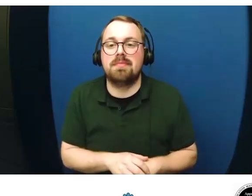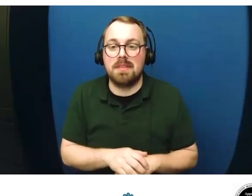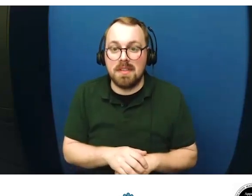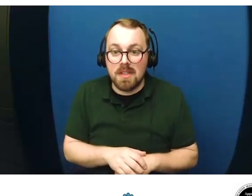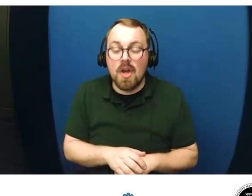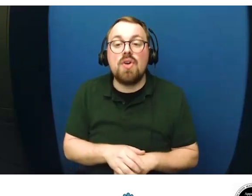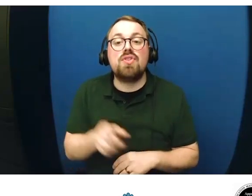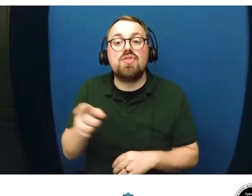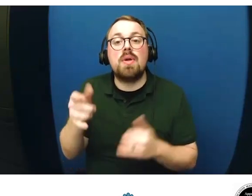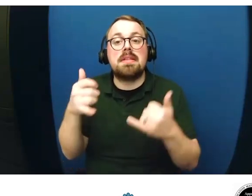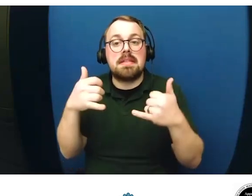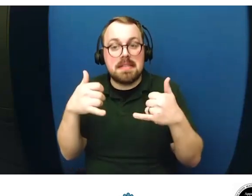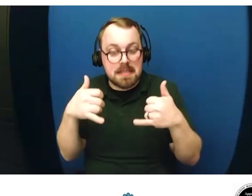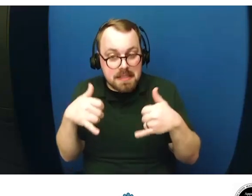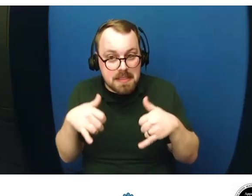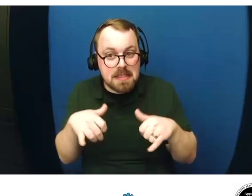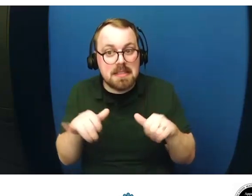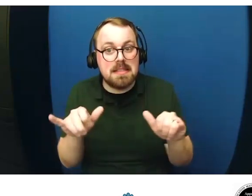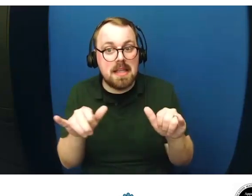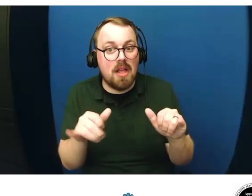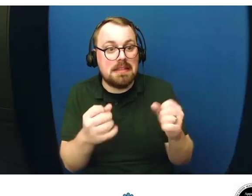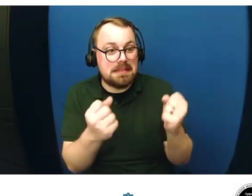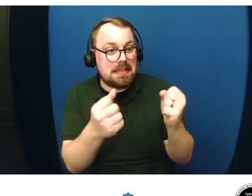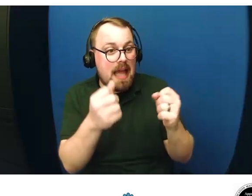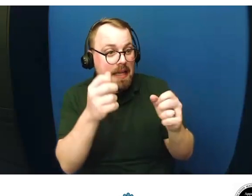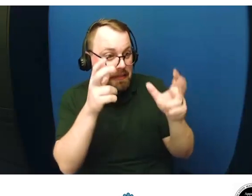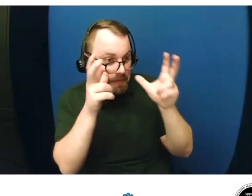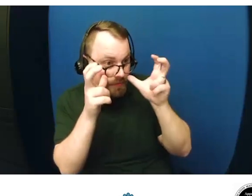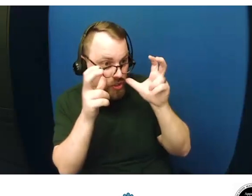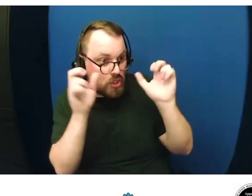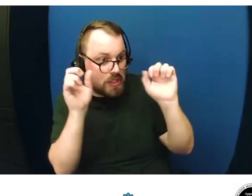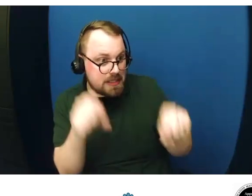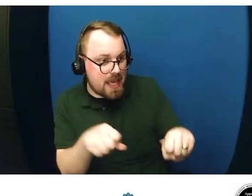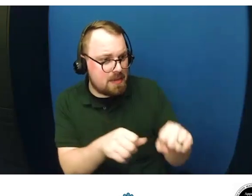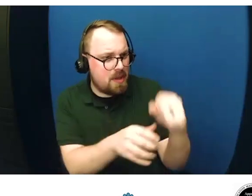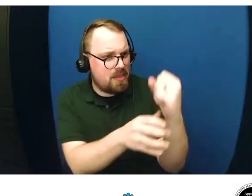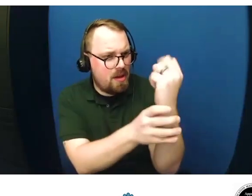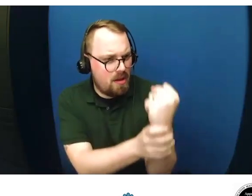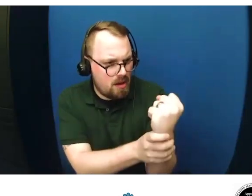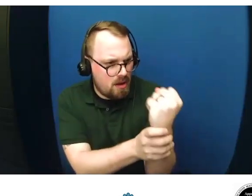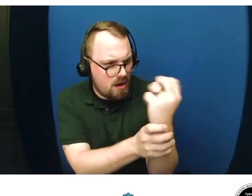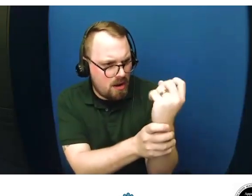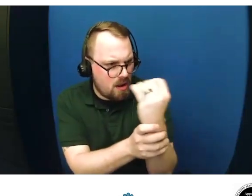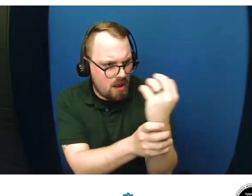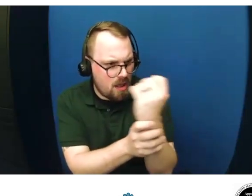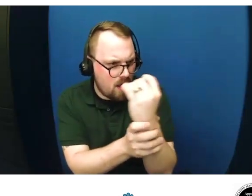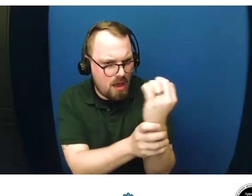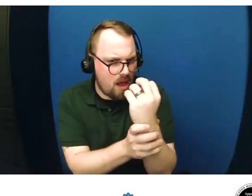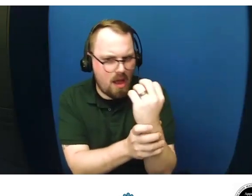they're still obtaining the sign visually. But their hands on the signer's wrist are